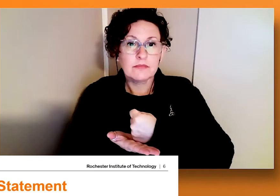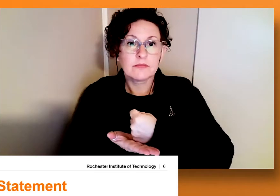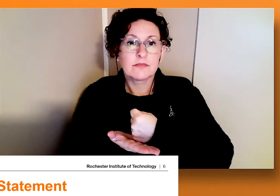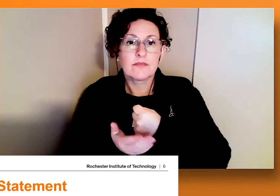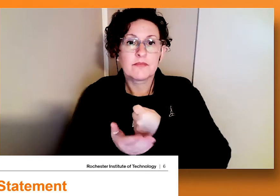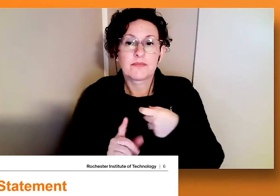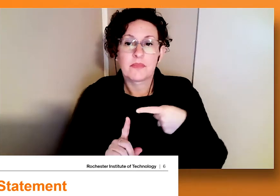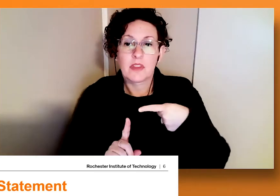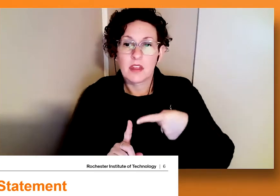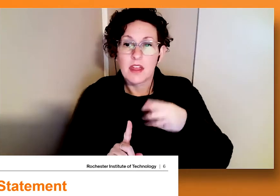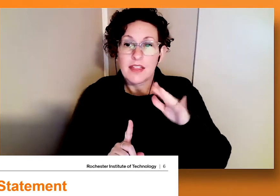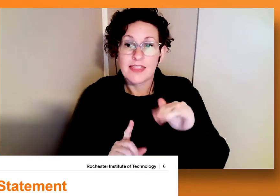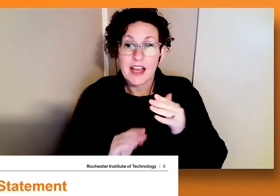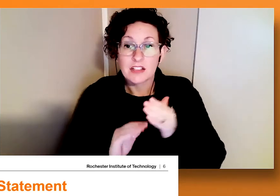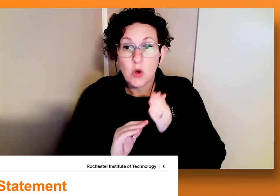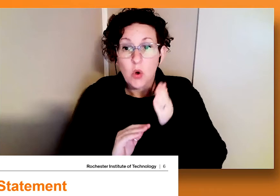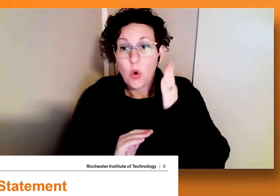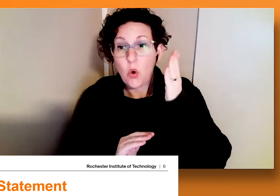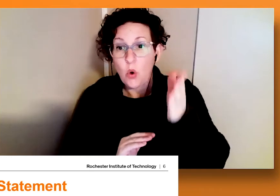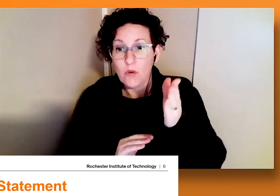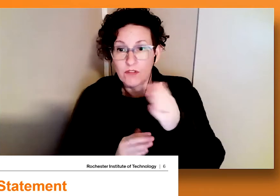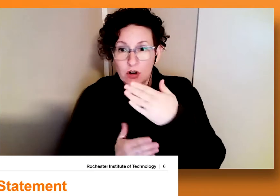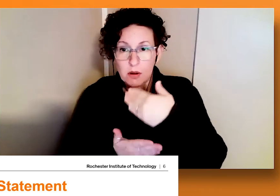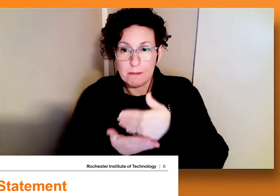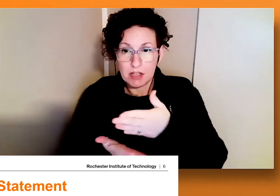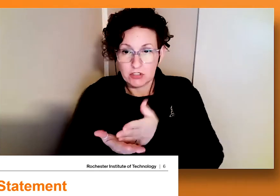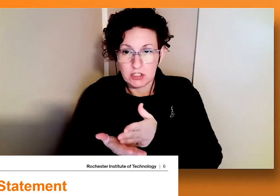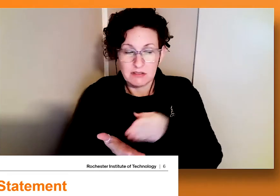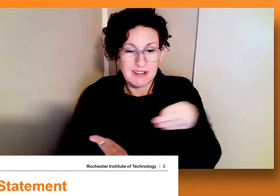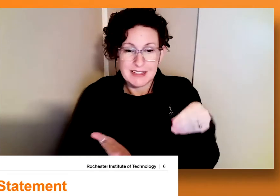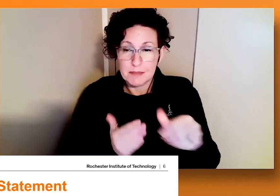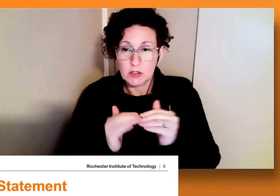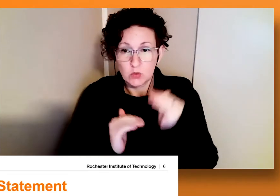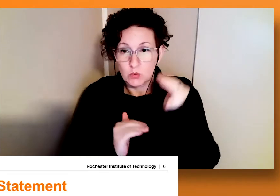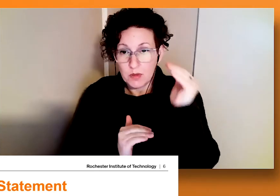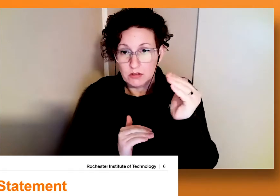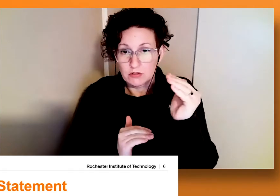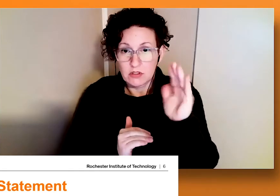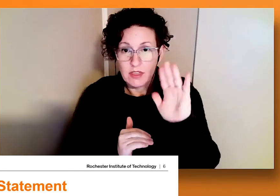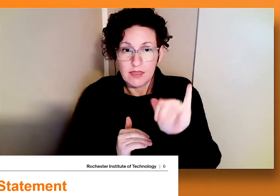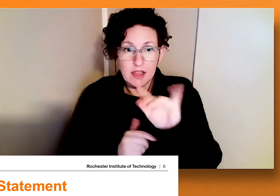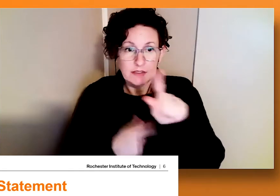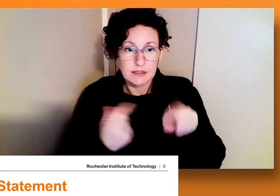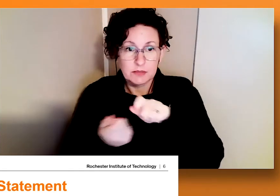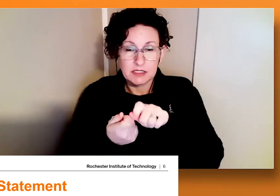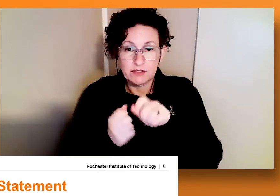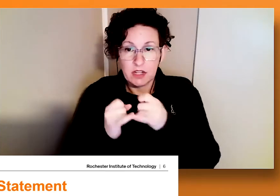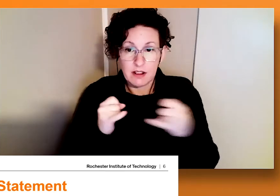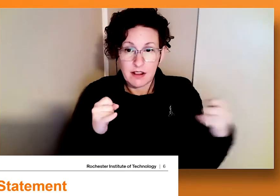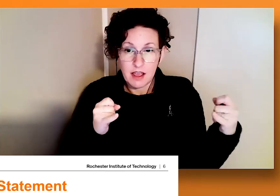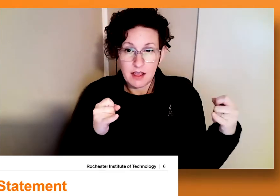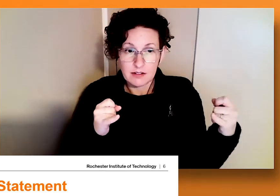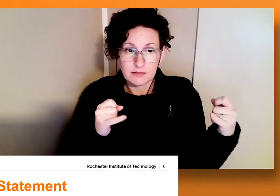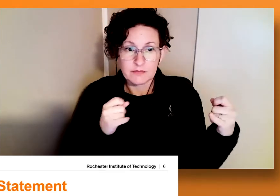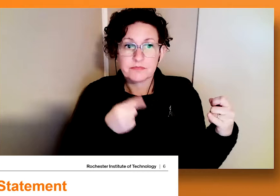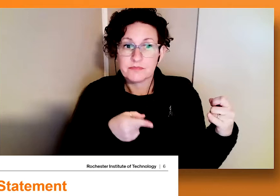that is overspent. It's over-budget, that particular line on this report.